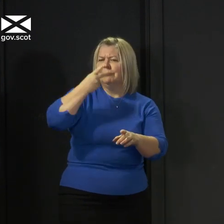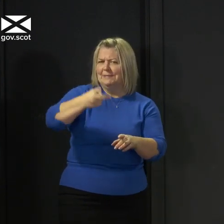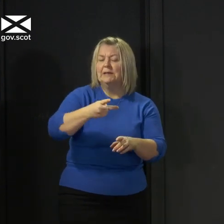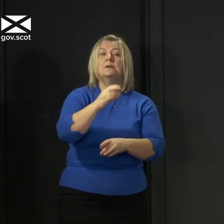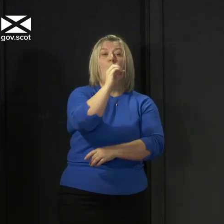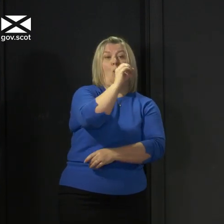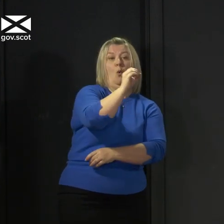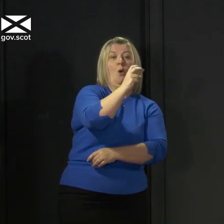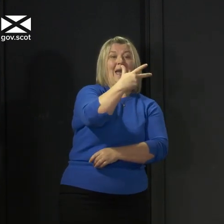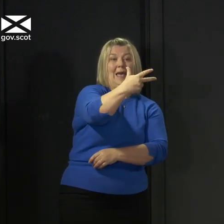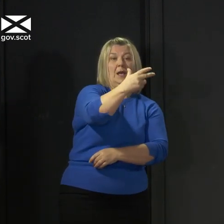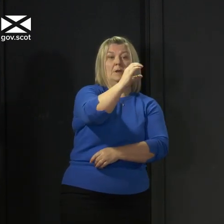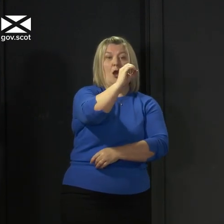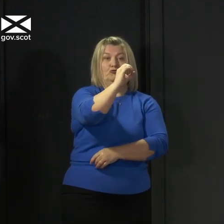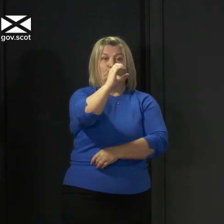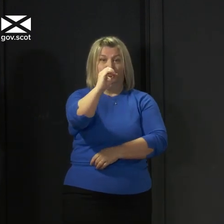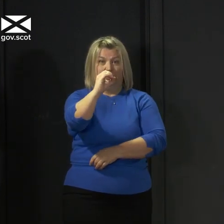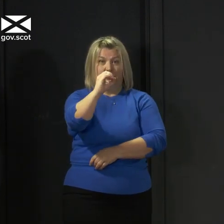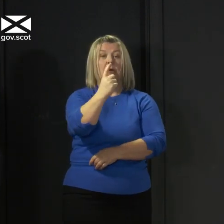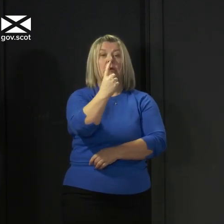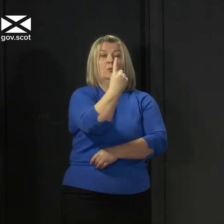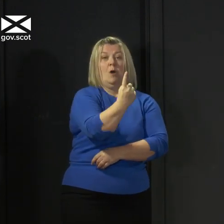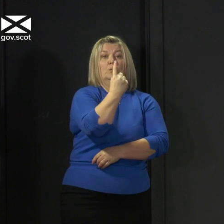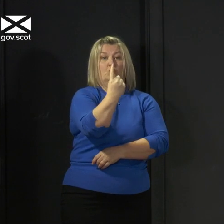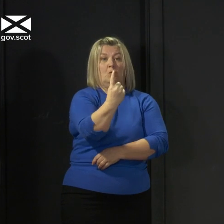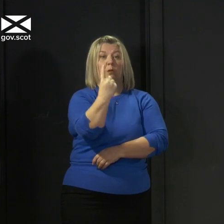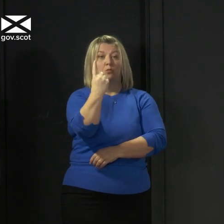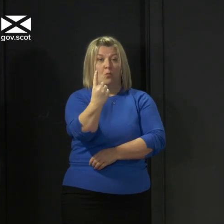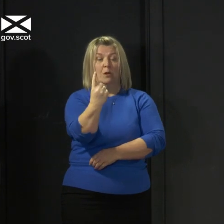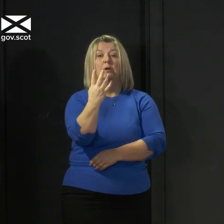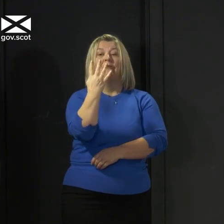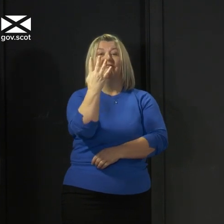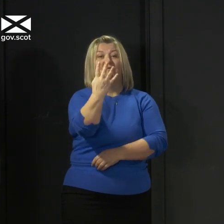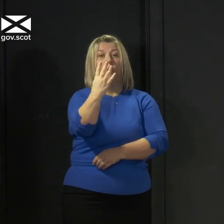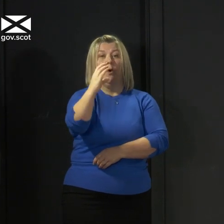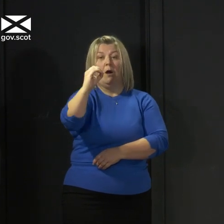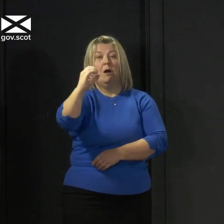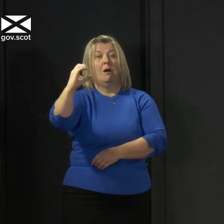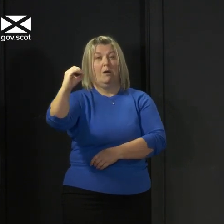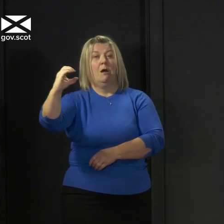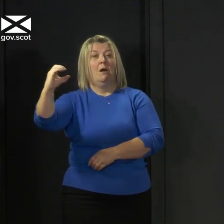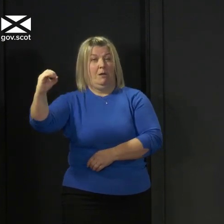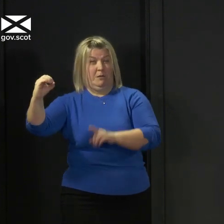eight hundred one one one four thousand that helpline is available between 9